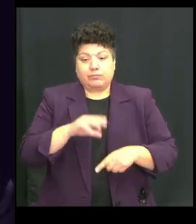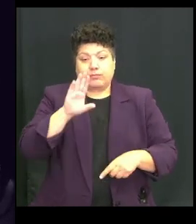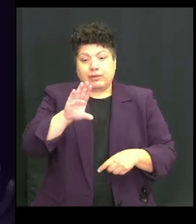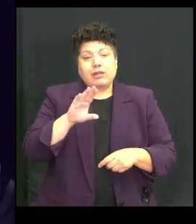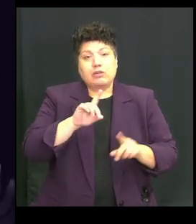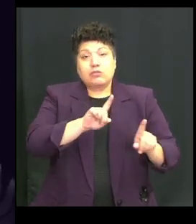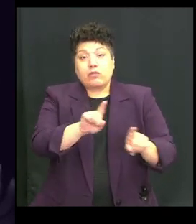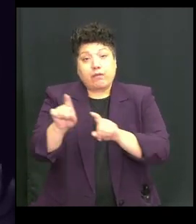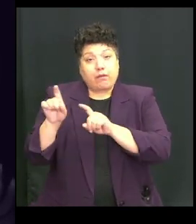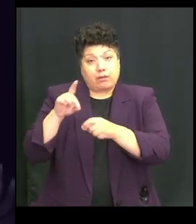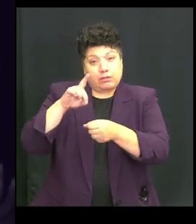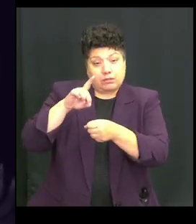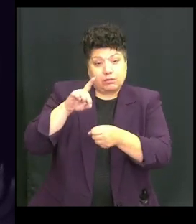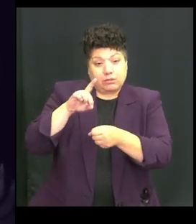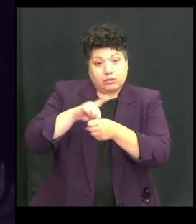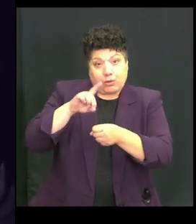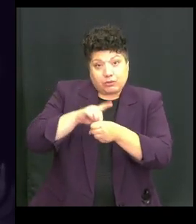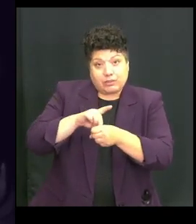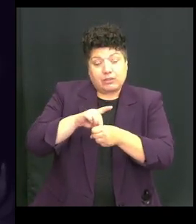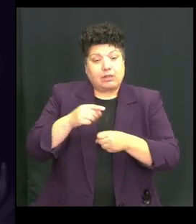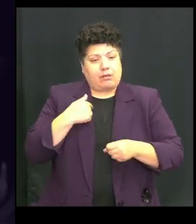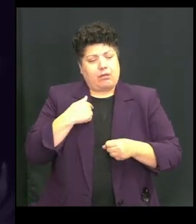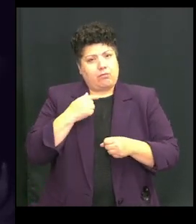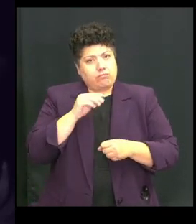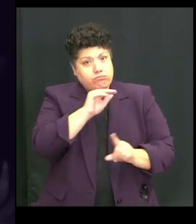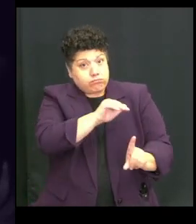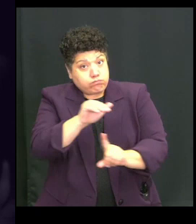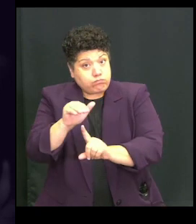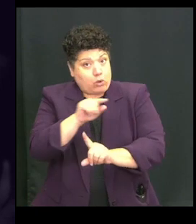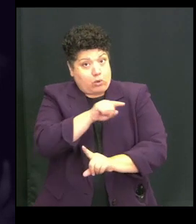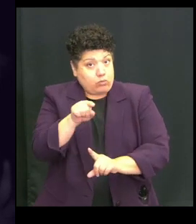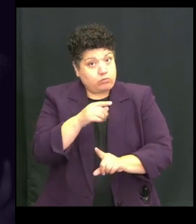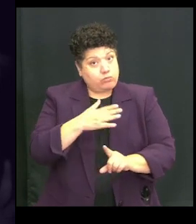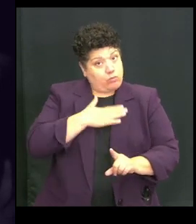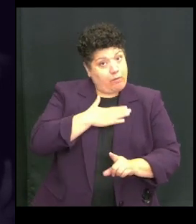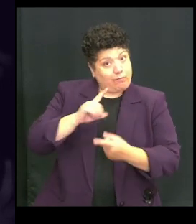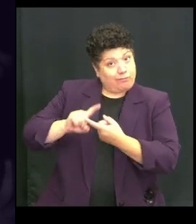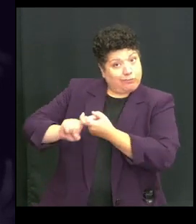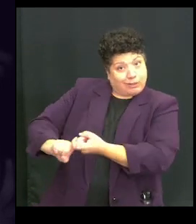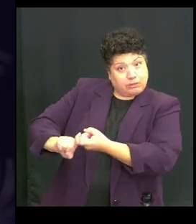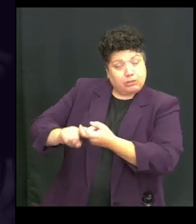I measured people's willingness to have opposing party supporters as friends, neighbours, or in-laws.